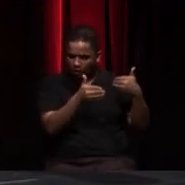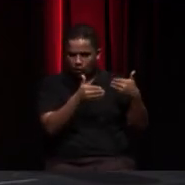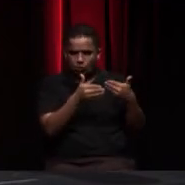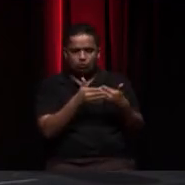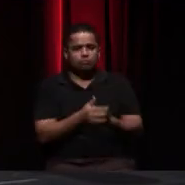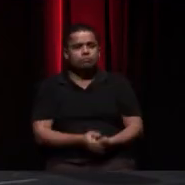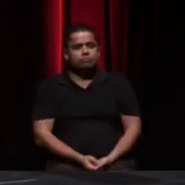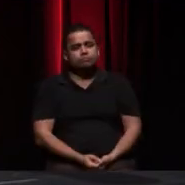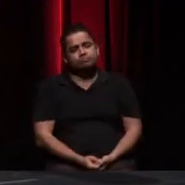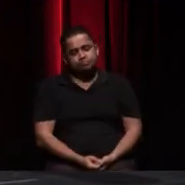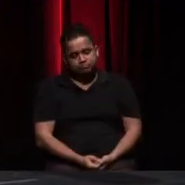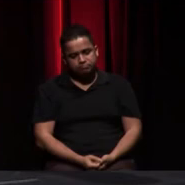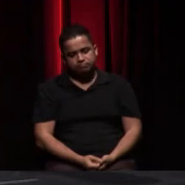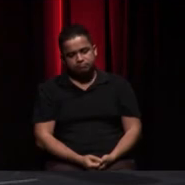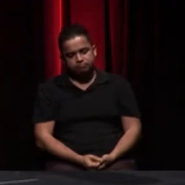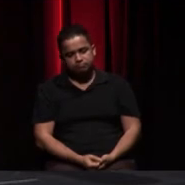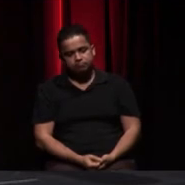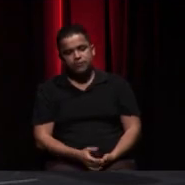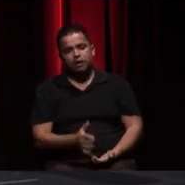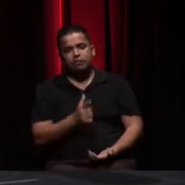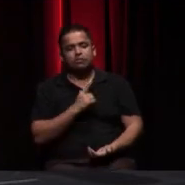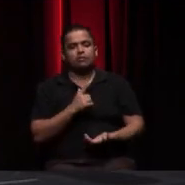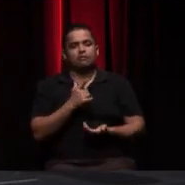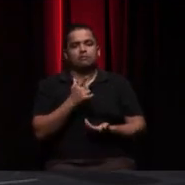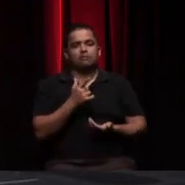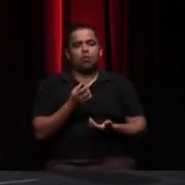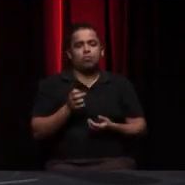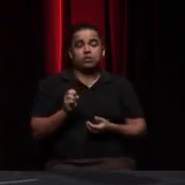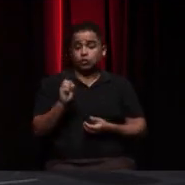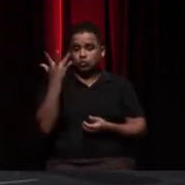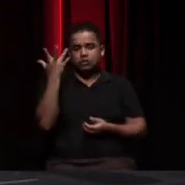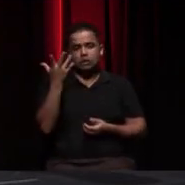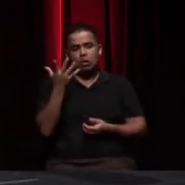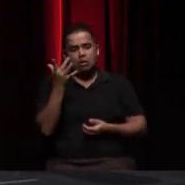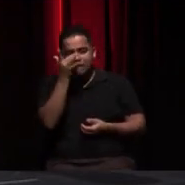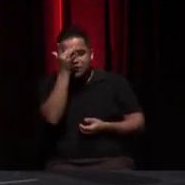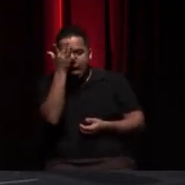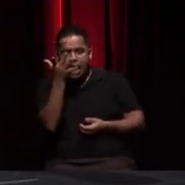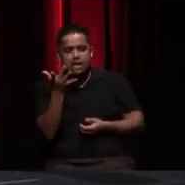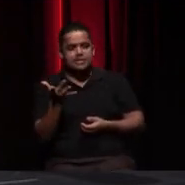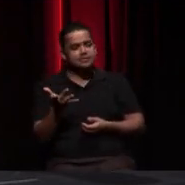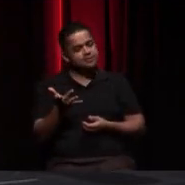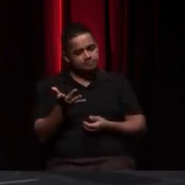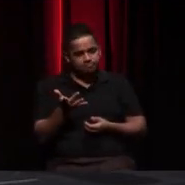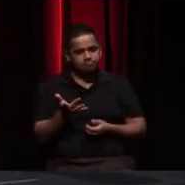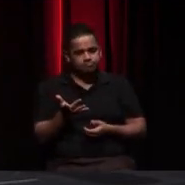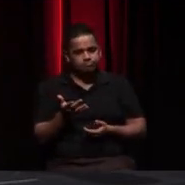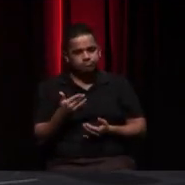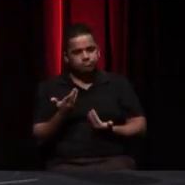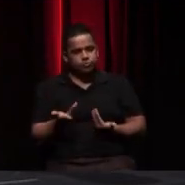some suitable solutions started to come up solutions for which likes